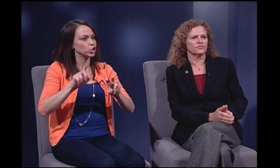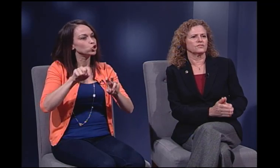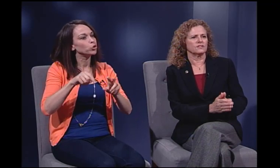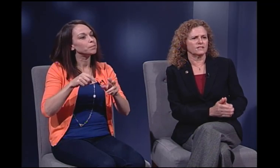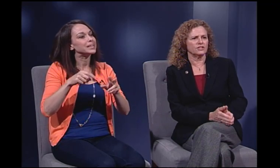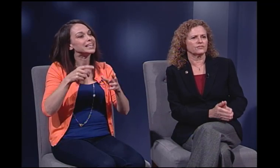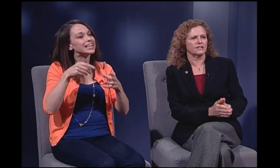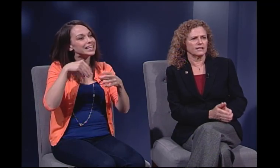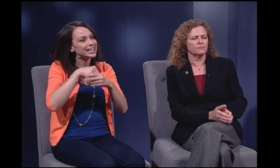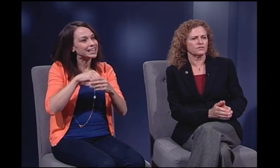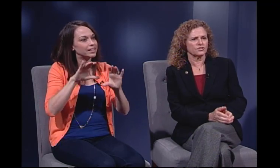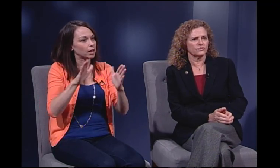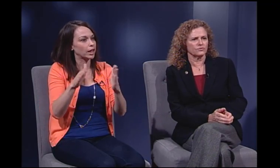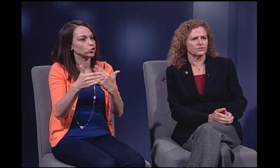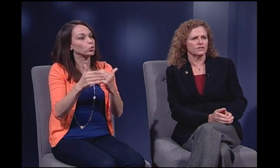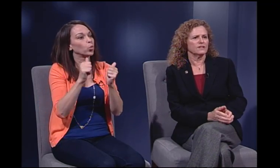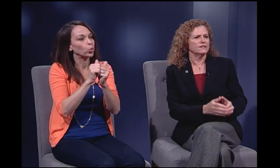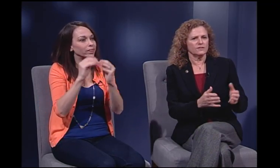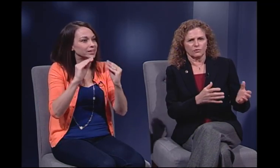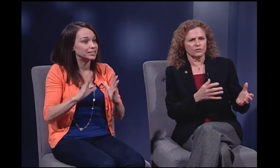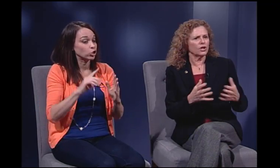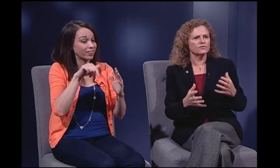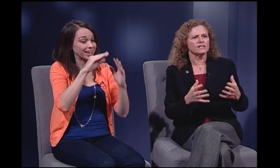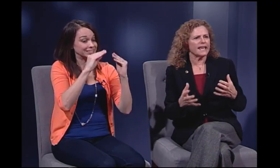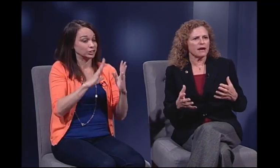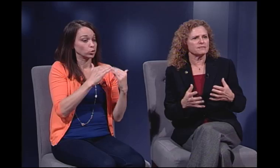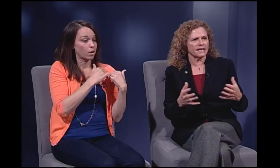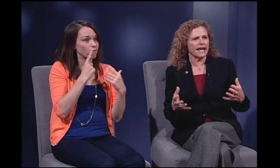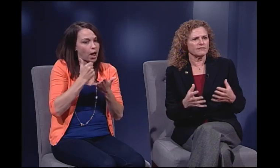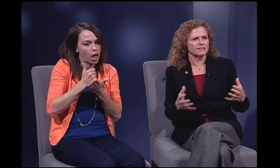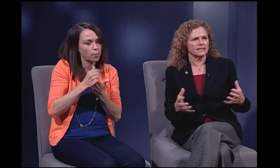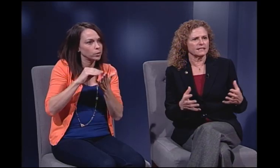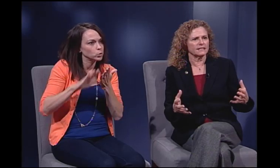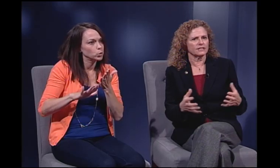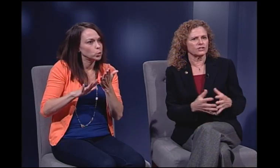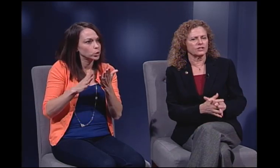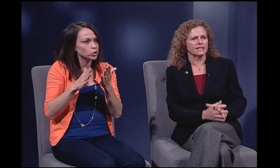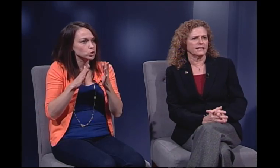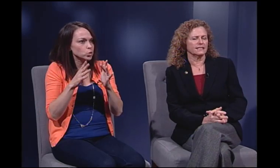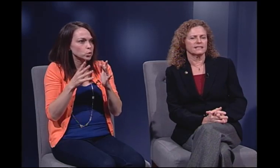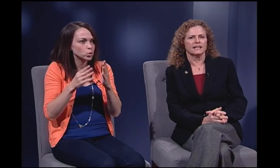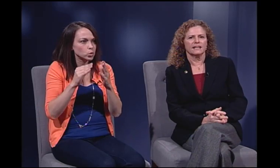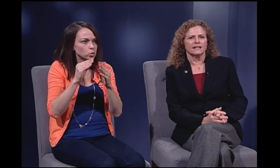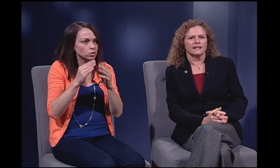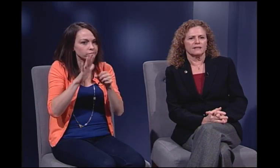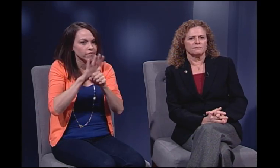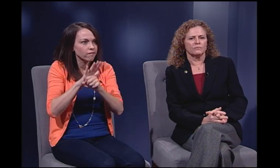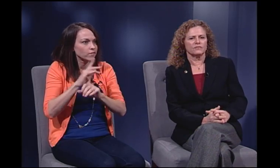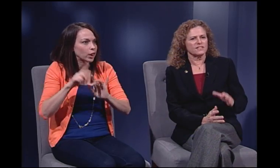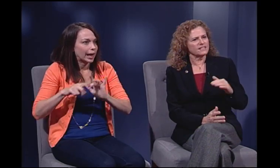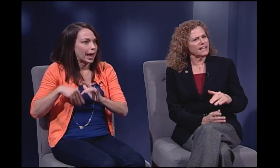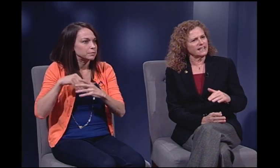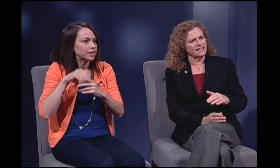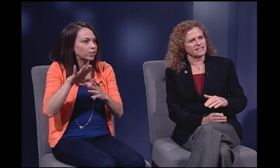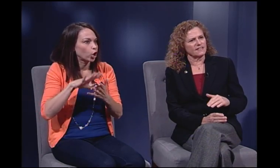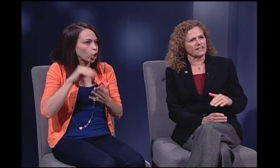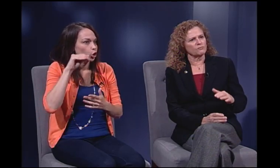so the teacher can help the student, you know, close the gaps they have in their learning needs. What the state needs I think is more